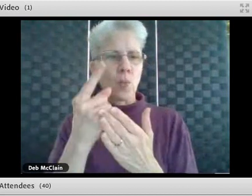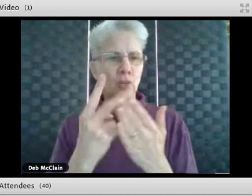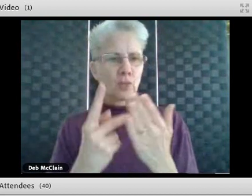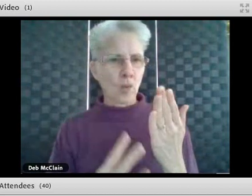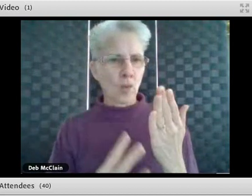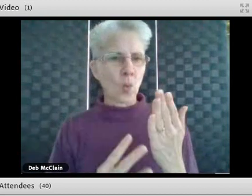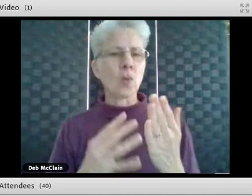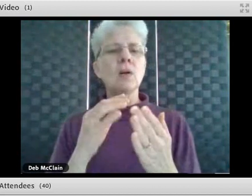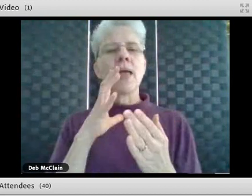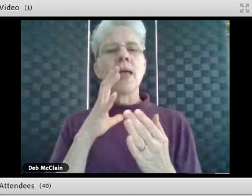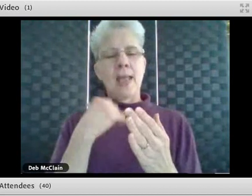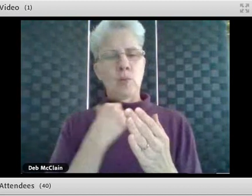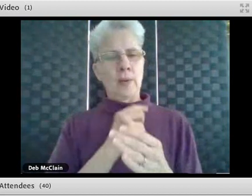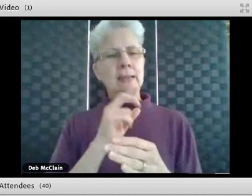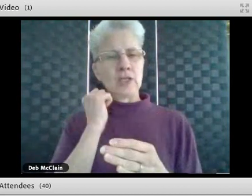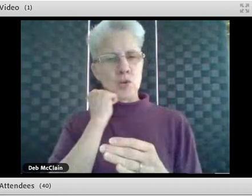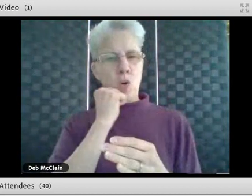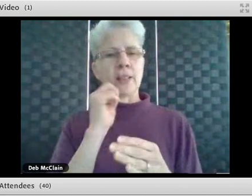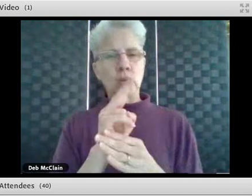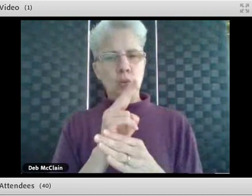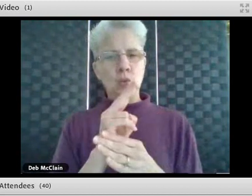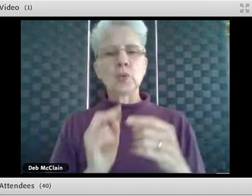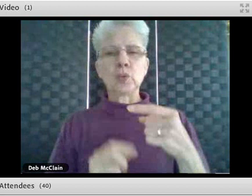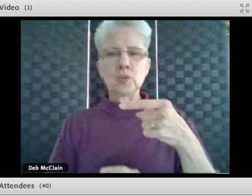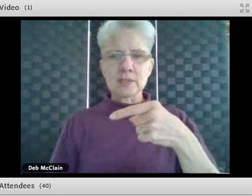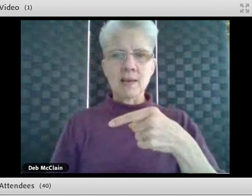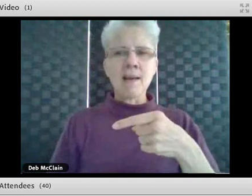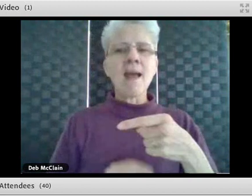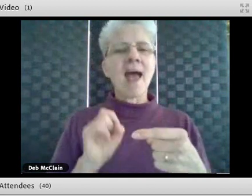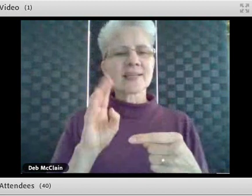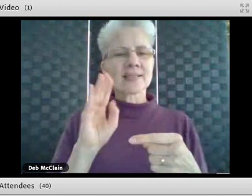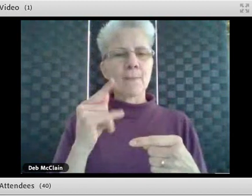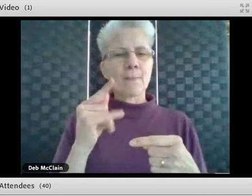And we can usually use those as subheadings, unless they're the focus.